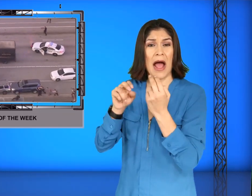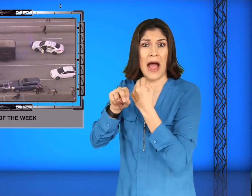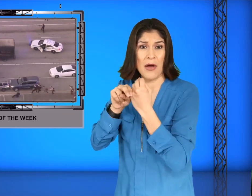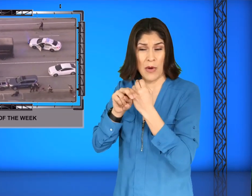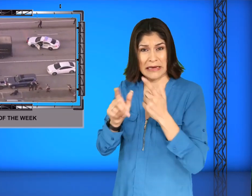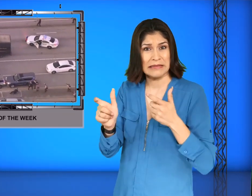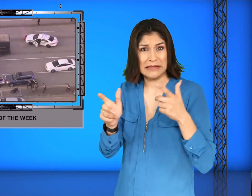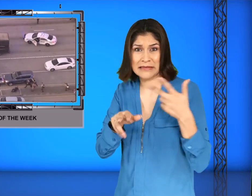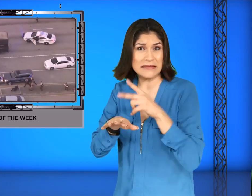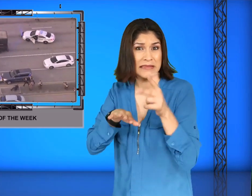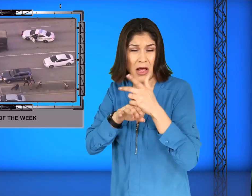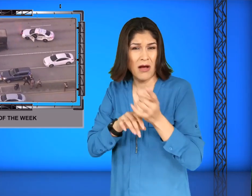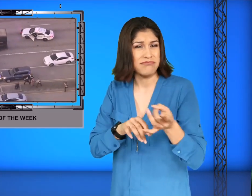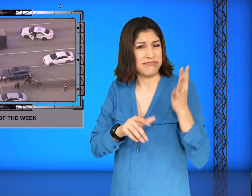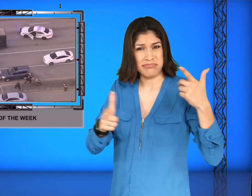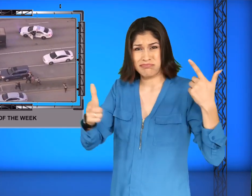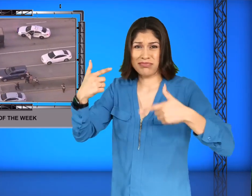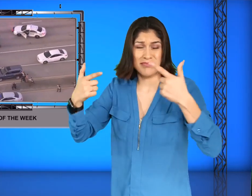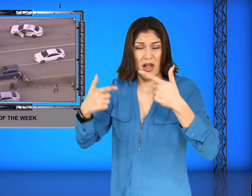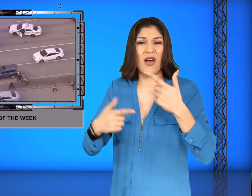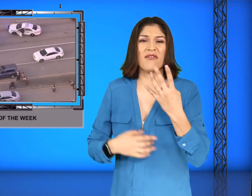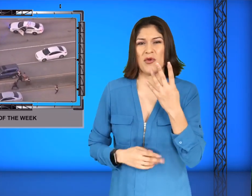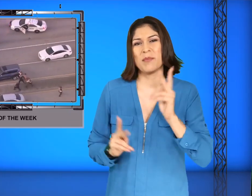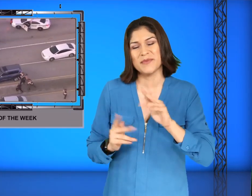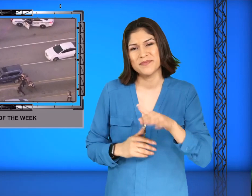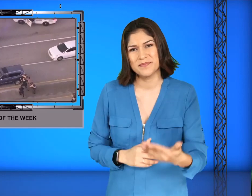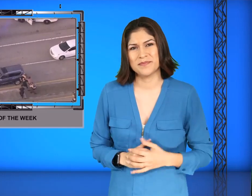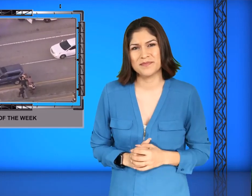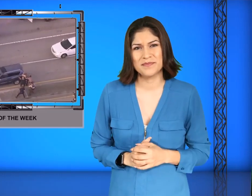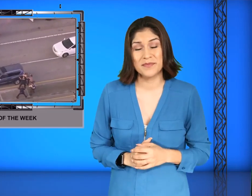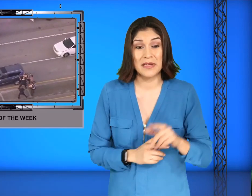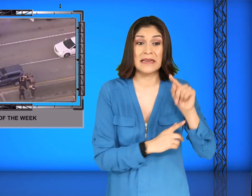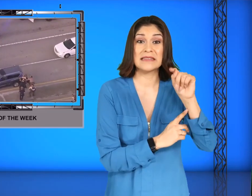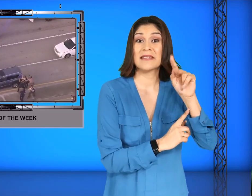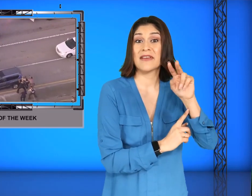robbed a jewelry store then hijacked a UPS truck and its driver.